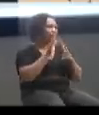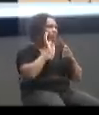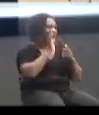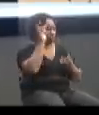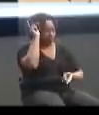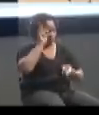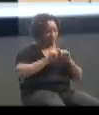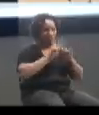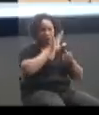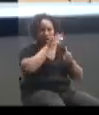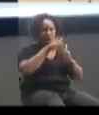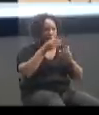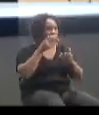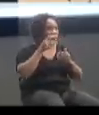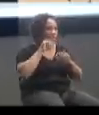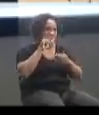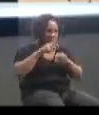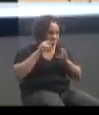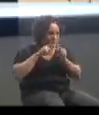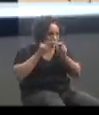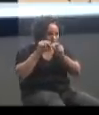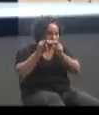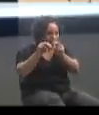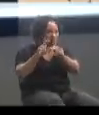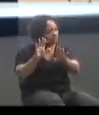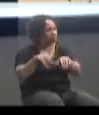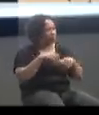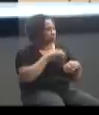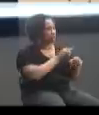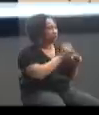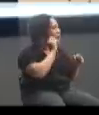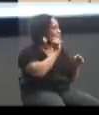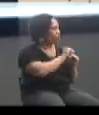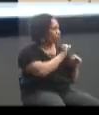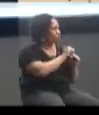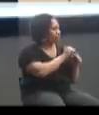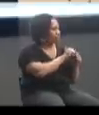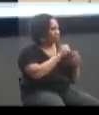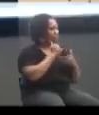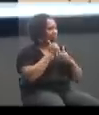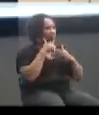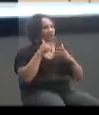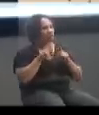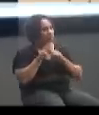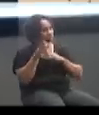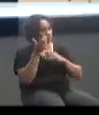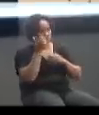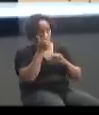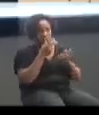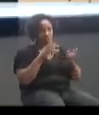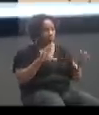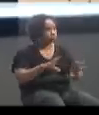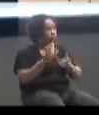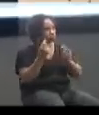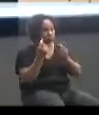BUT RAPIDLY REDUCE OUR REAL ESTATE FOOTPRINT AND ENERGY CONSUMPTION, WHILE INCREASING PRODUCTIVITY AND IMPROVING OUR